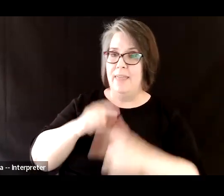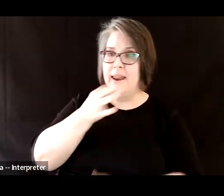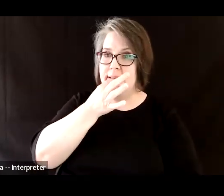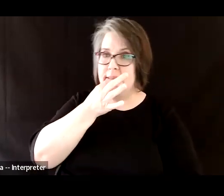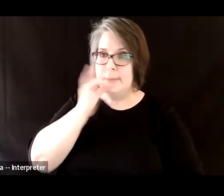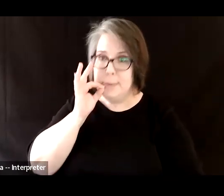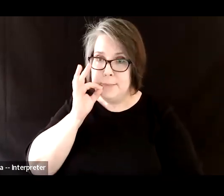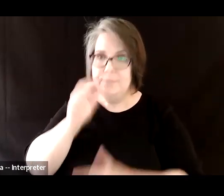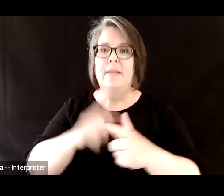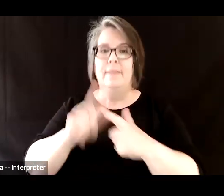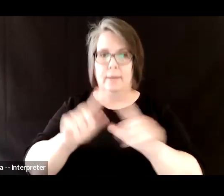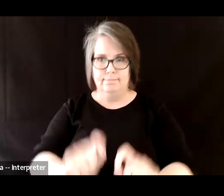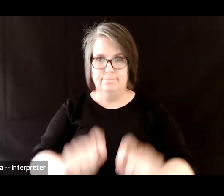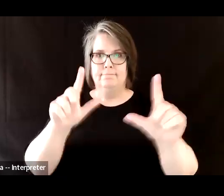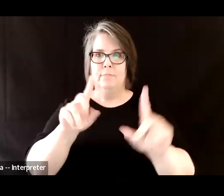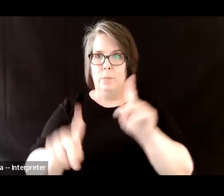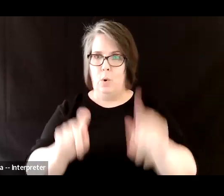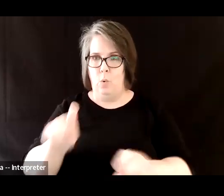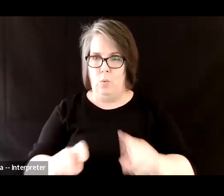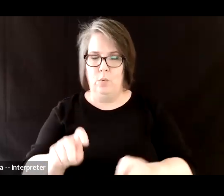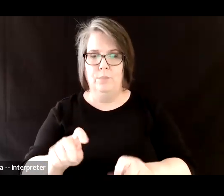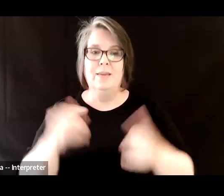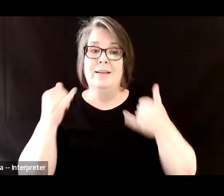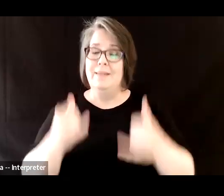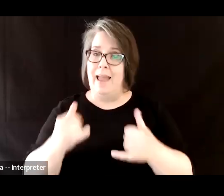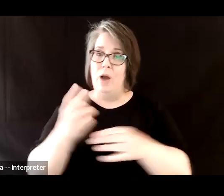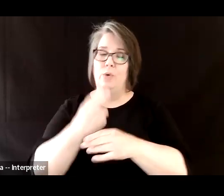launch a poll. And now you as the presenter get